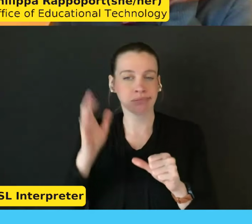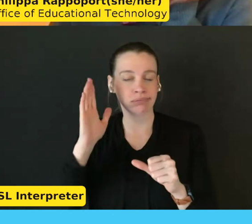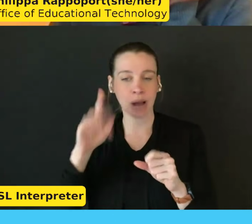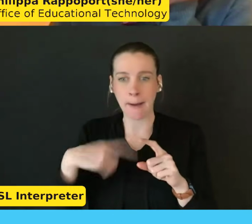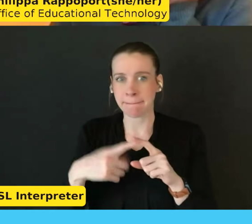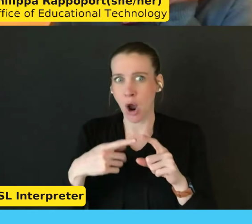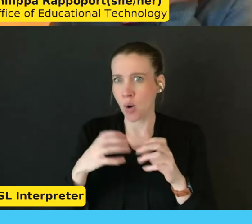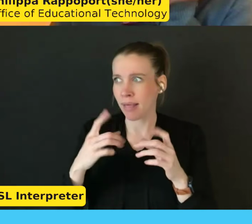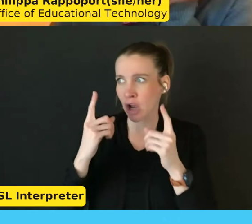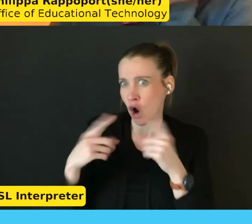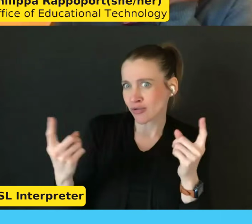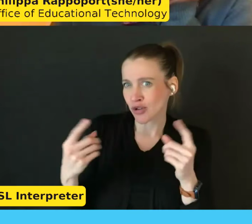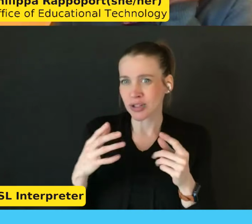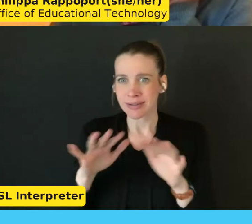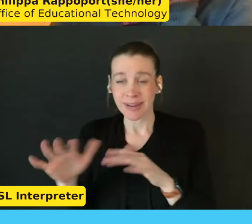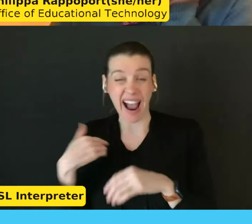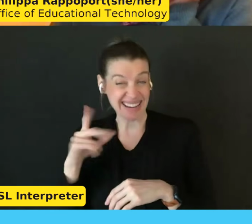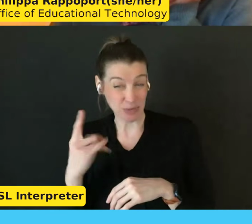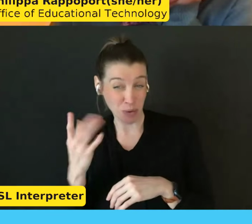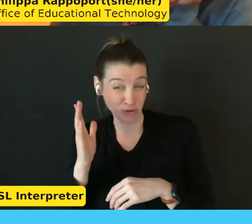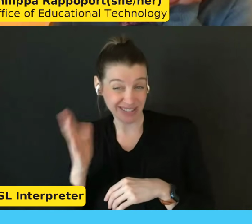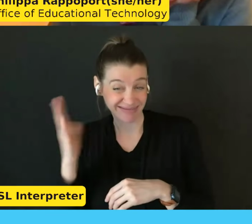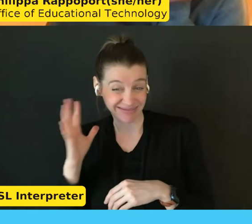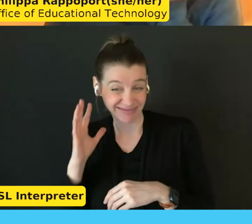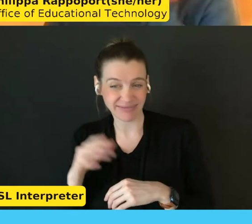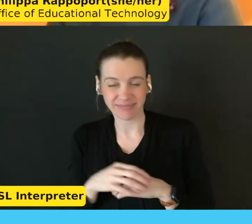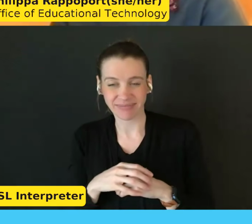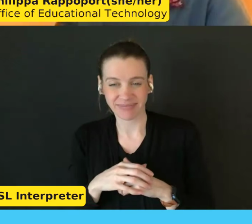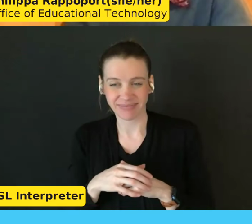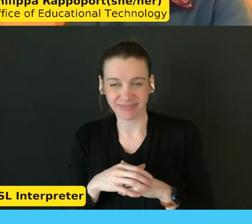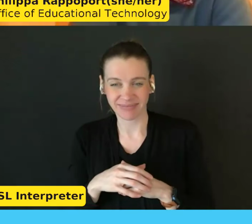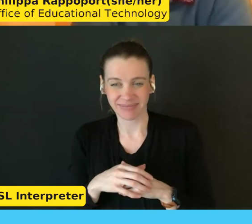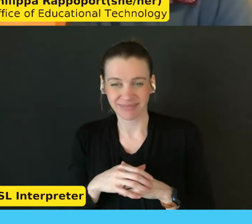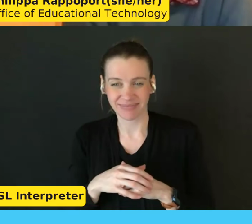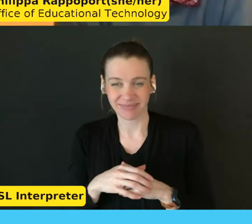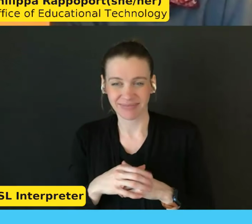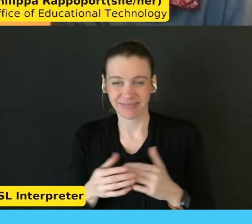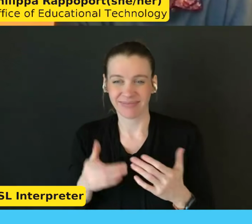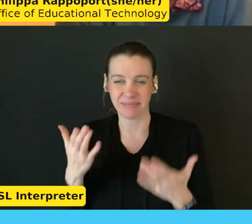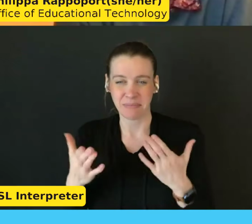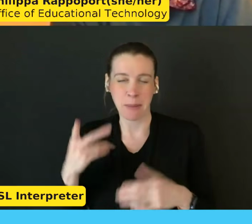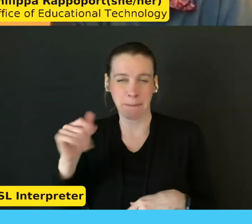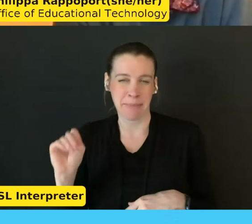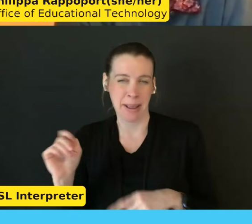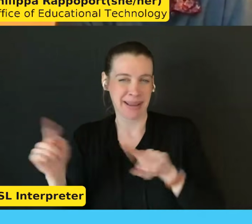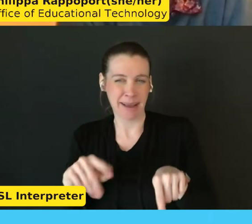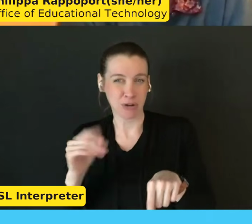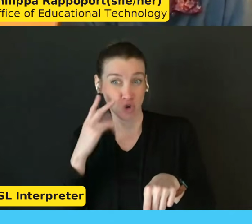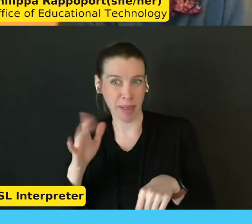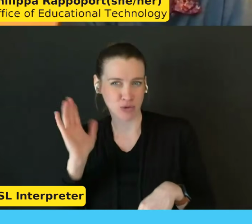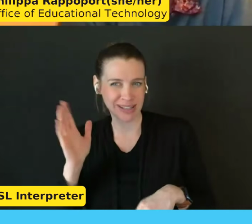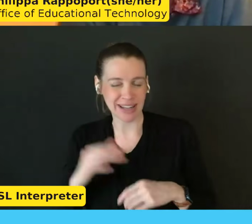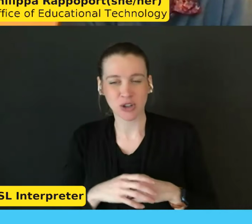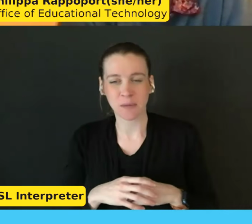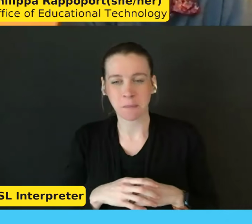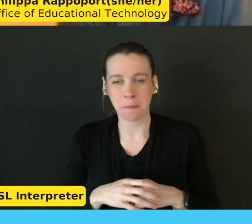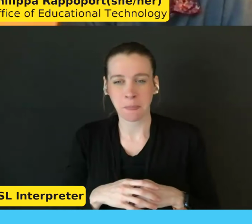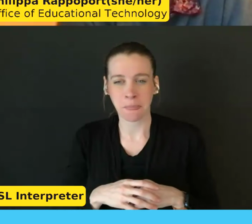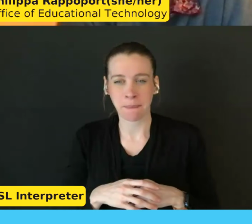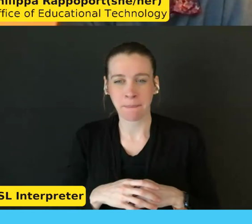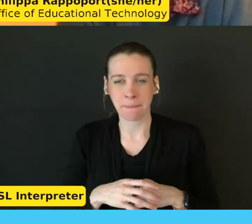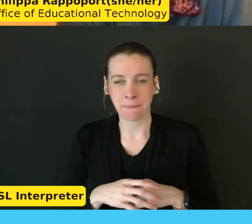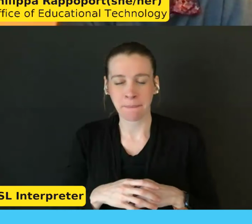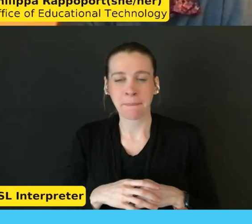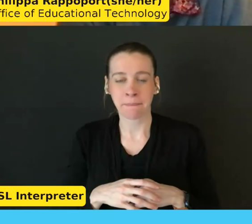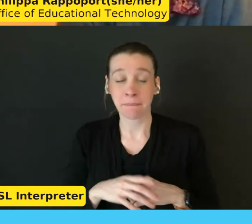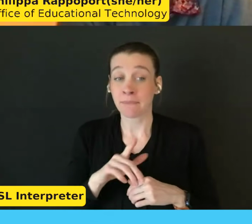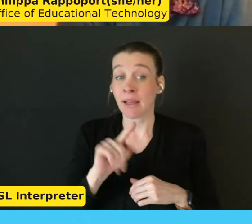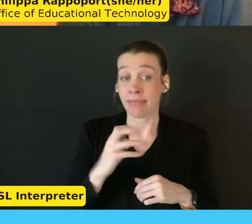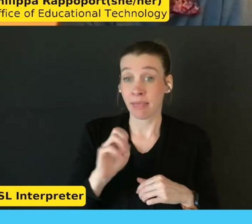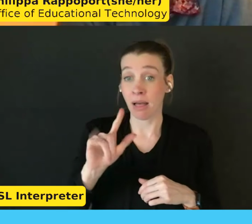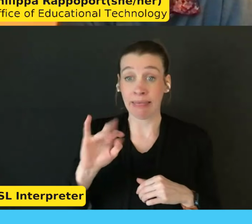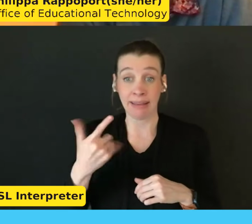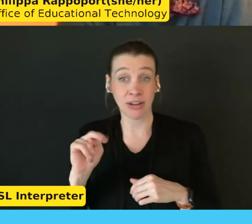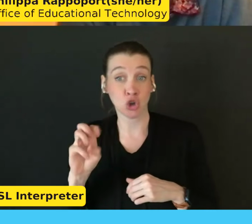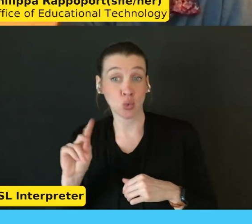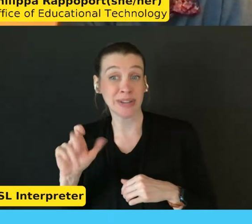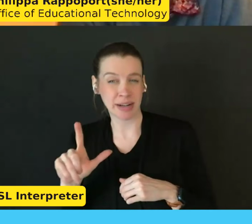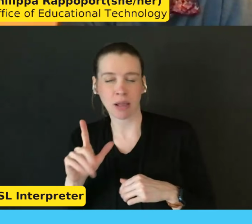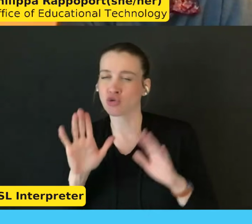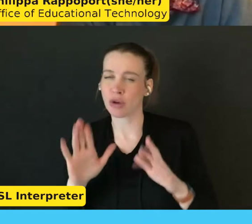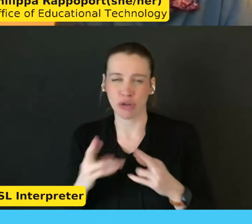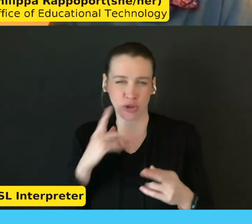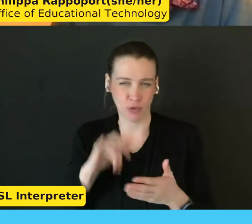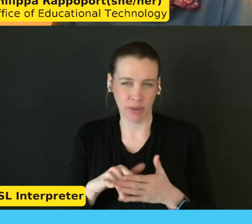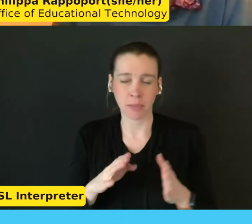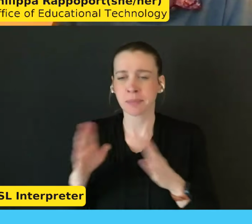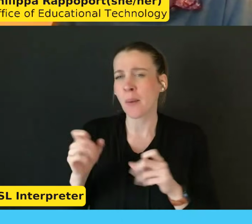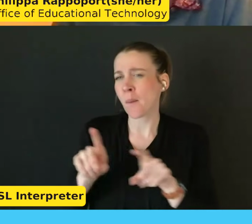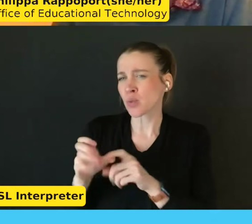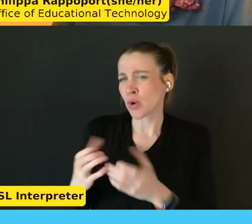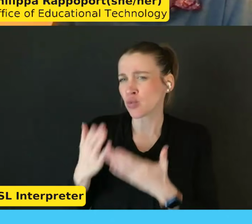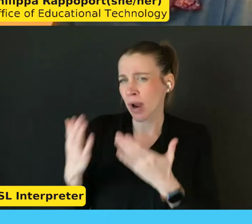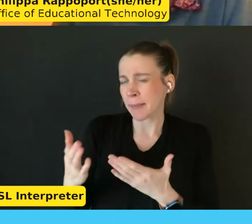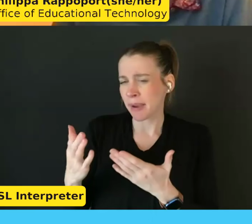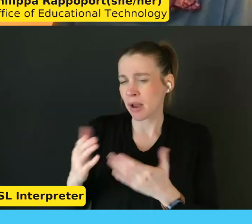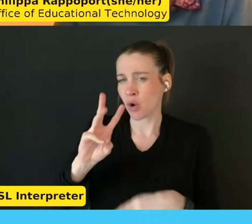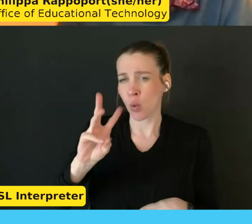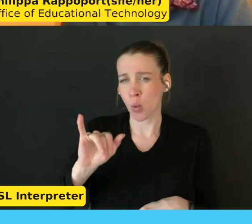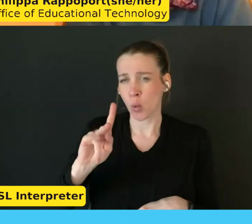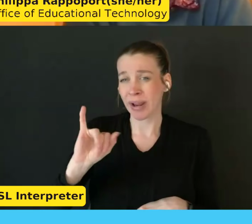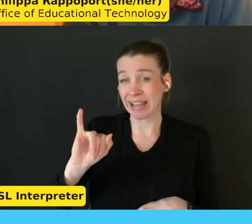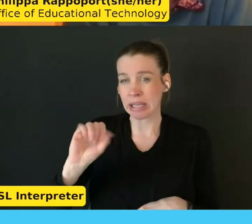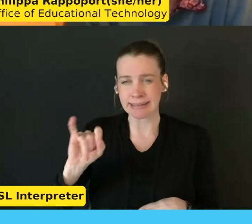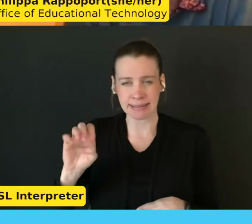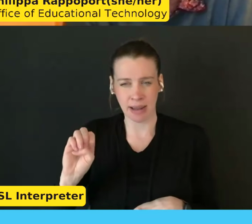Yes, indeed, and I think Tess just put it in there, I want to recommend this website the living new deal. It a great resource and a ton of information about Post Office murals a lot of other aspects about new deal art. And, I did, office I mentioned before I could do a whole